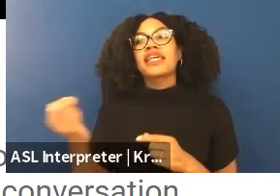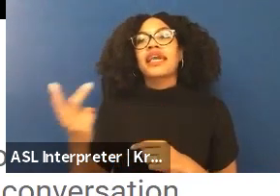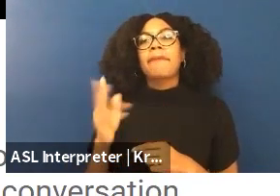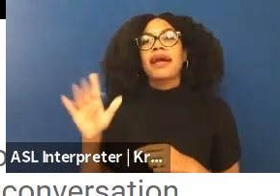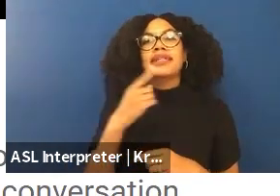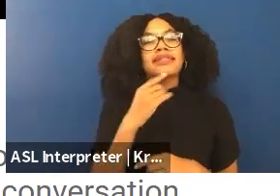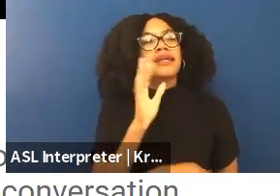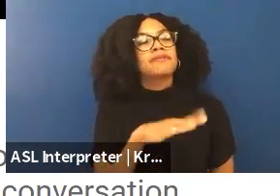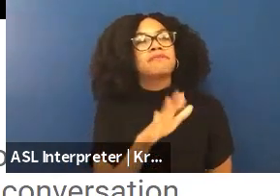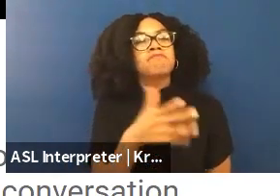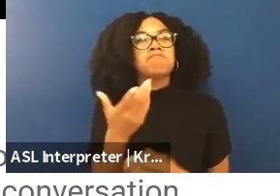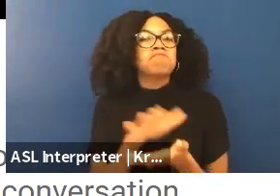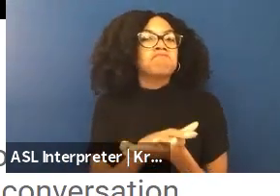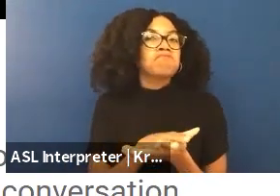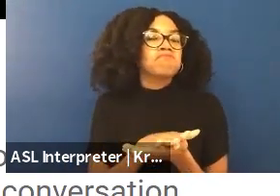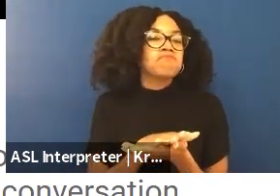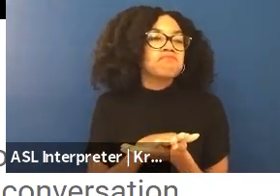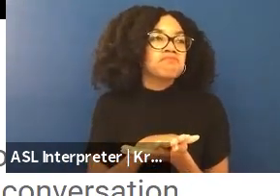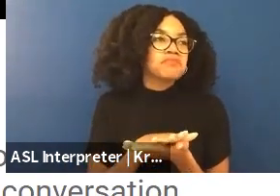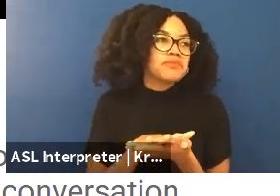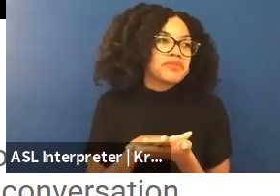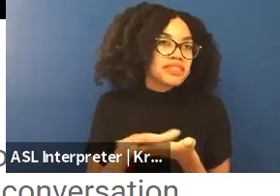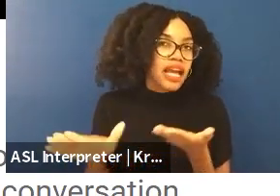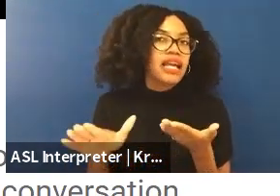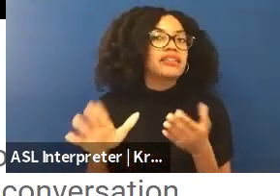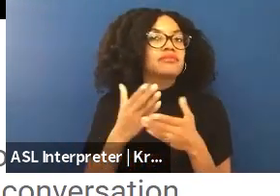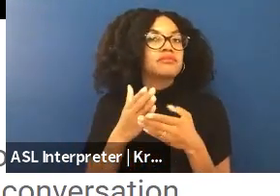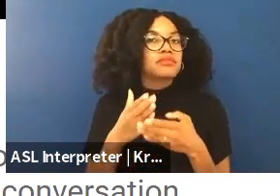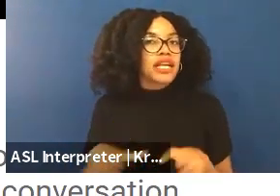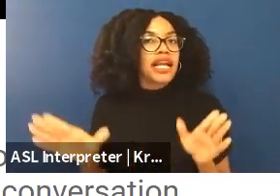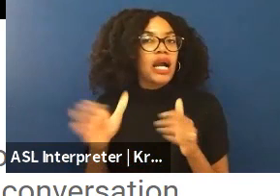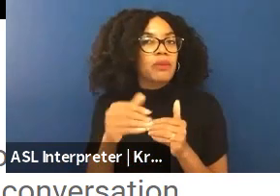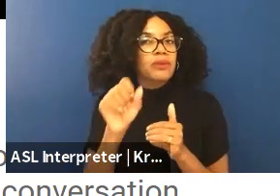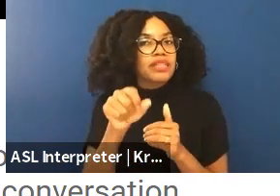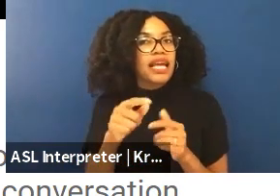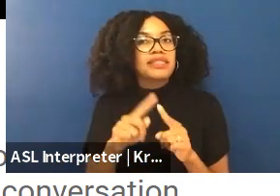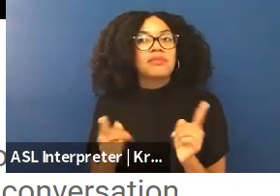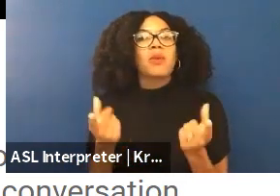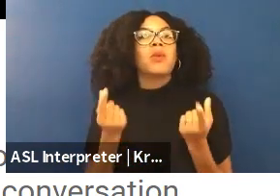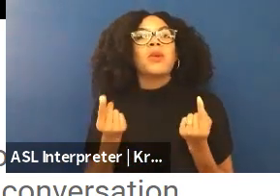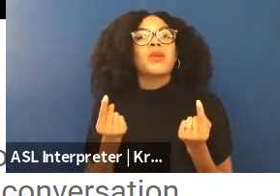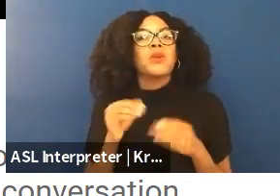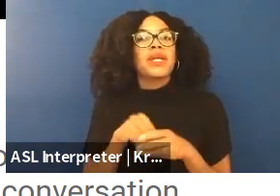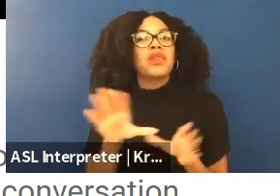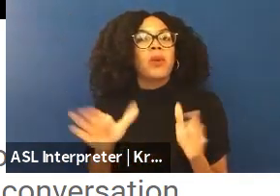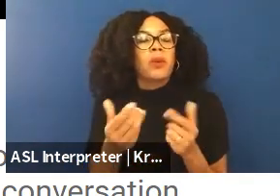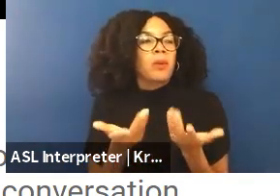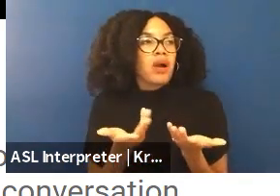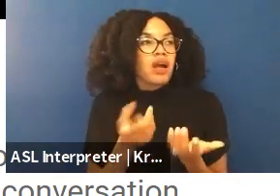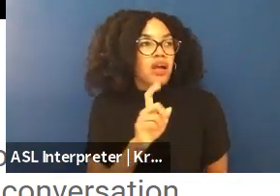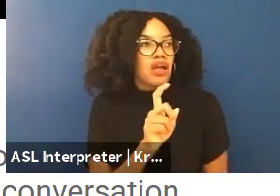it was nice to be in a room with each other, but what were we supposed to be doing?" And we